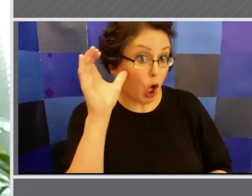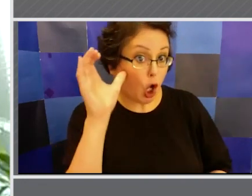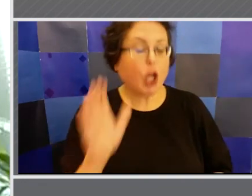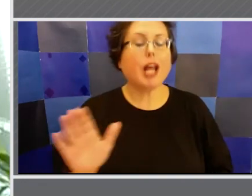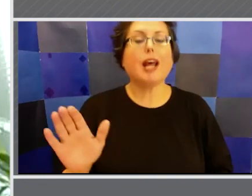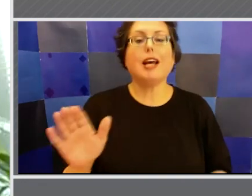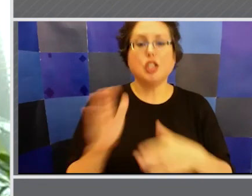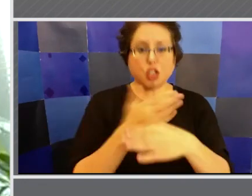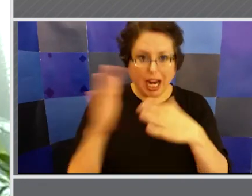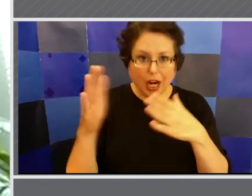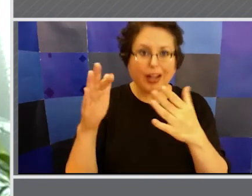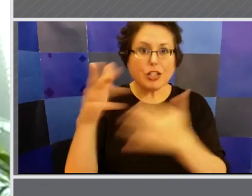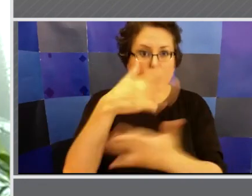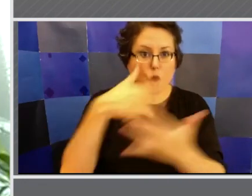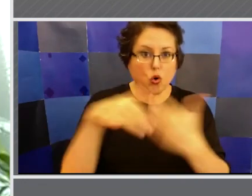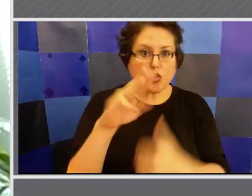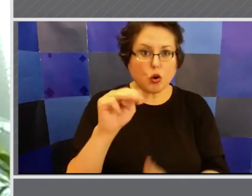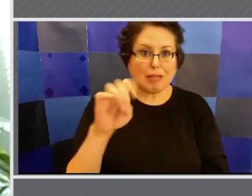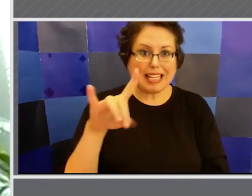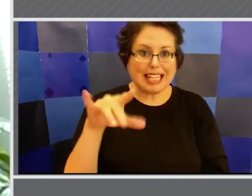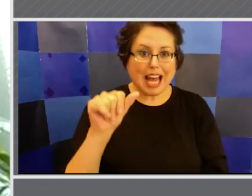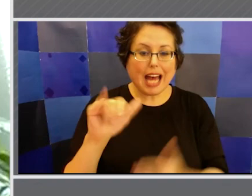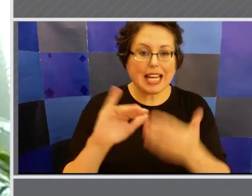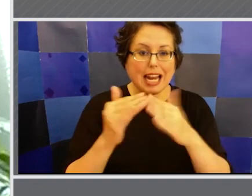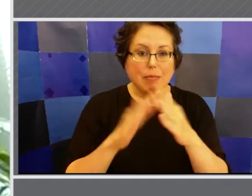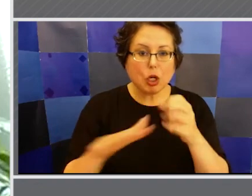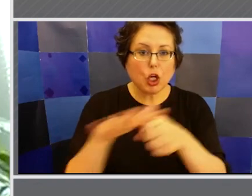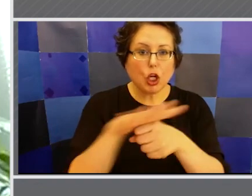to your neighborhood groups, it only takes five or 10 minutes to complete.